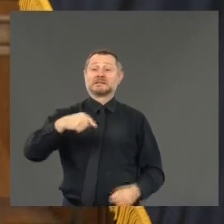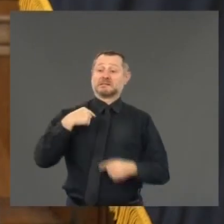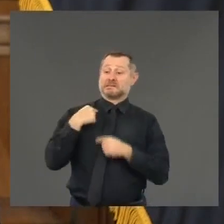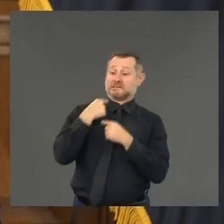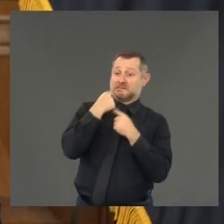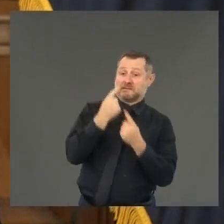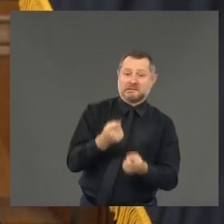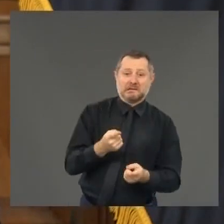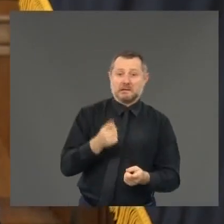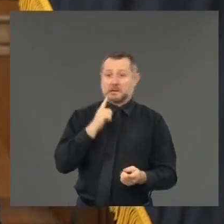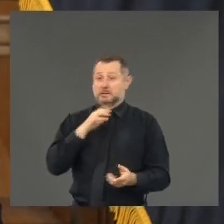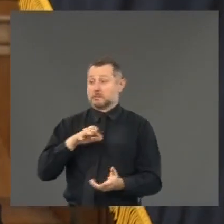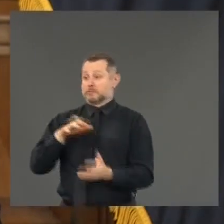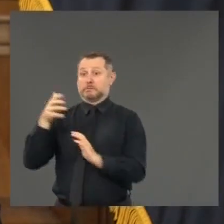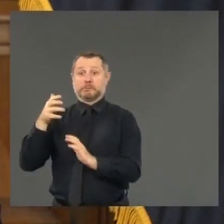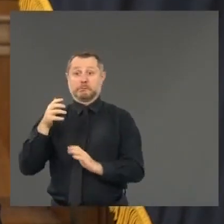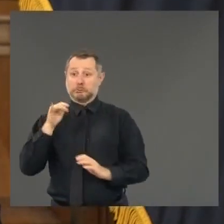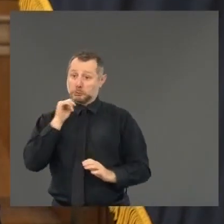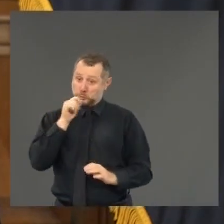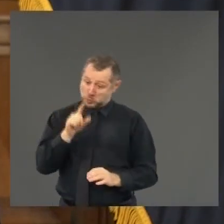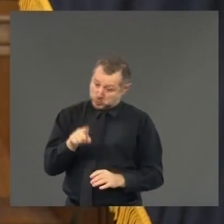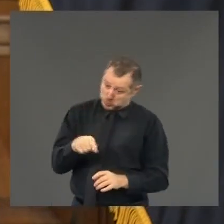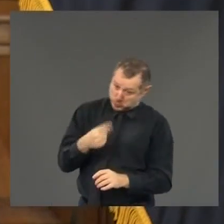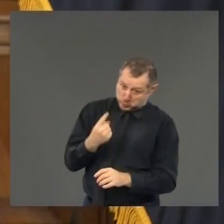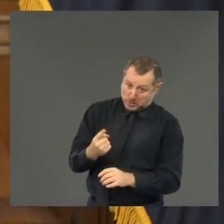I DON'T THINK THIS IS ABOUT ANY